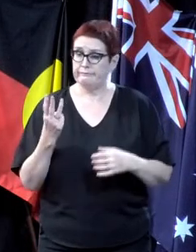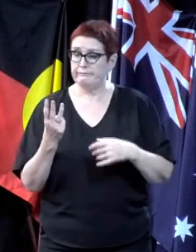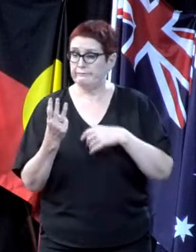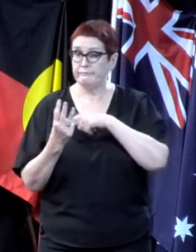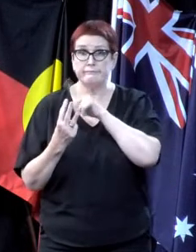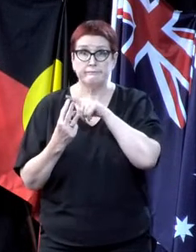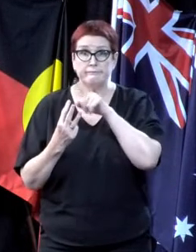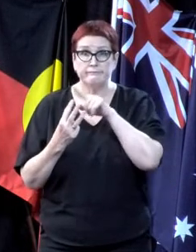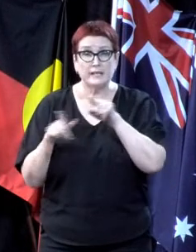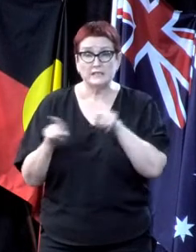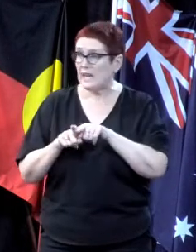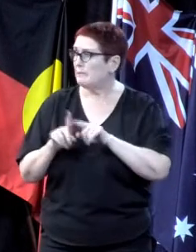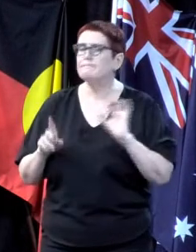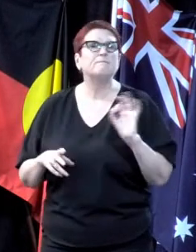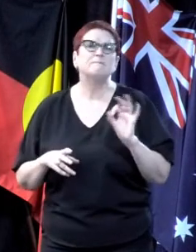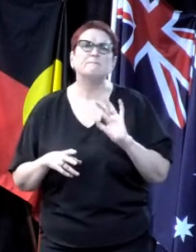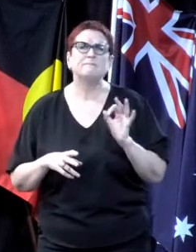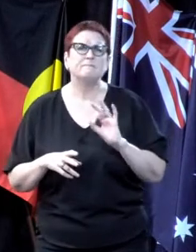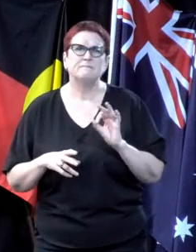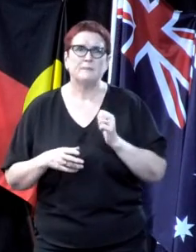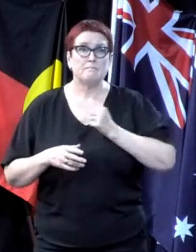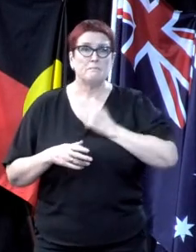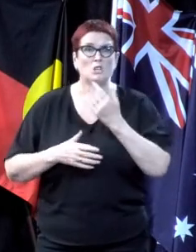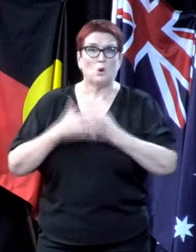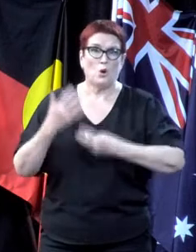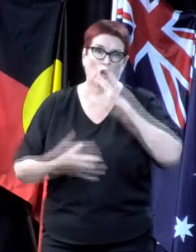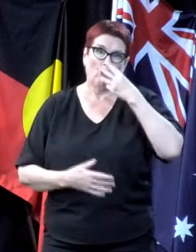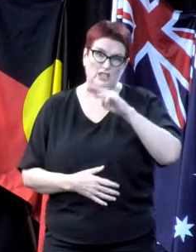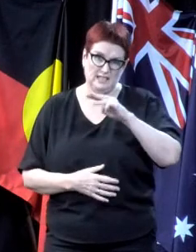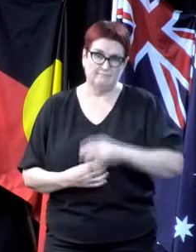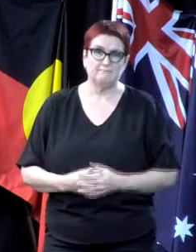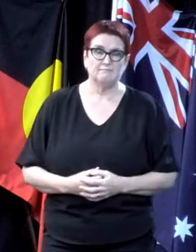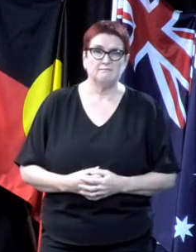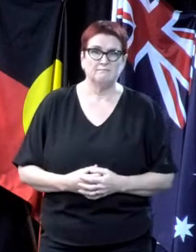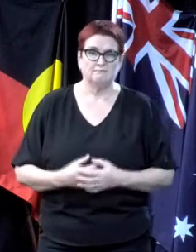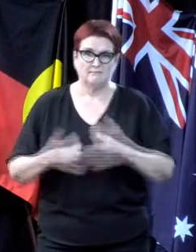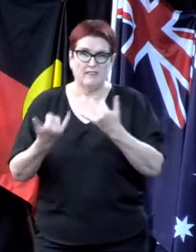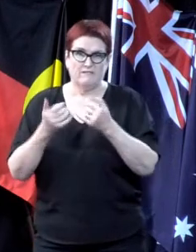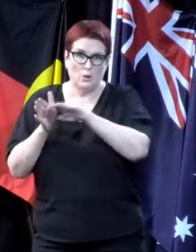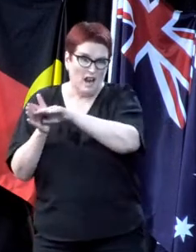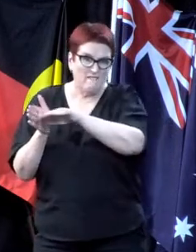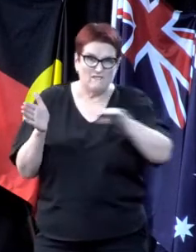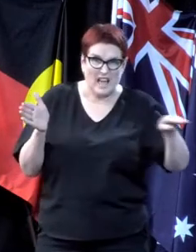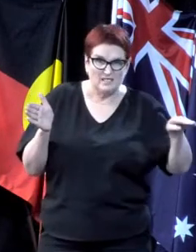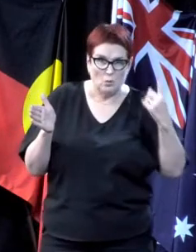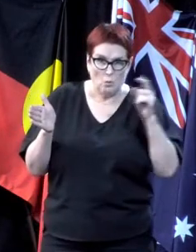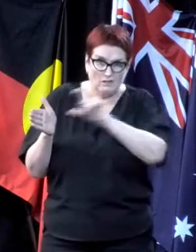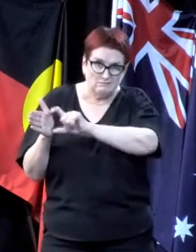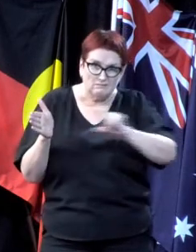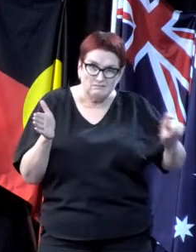We’re a – we’re a 30-year-old school. We’re – we’re flat and low set, which makes access a little bit easier.